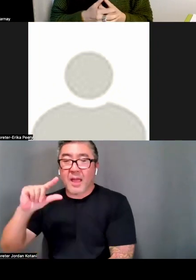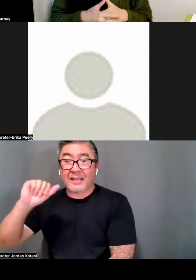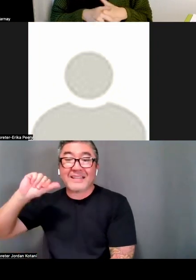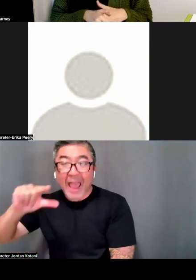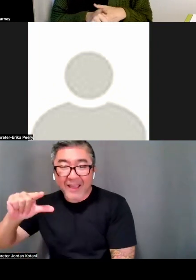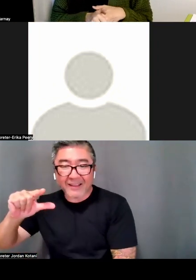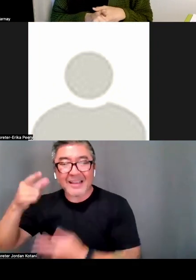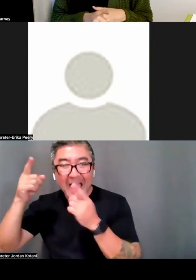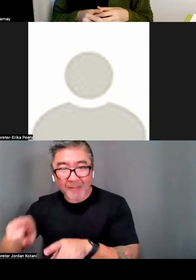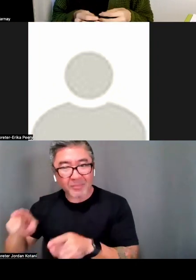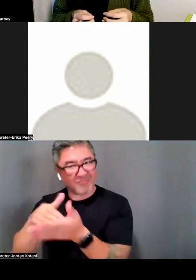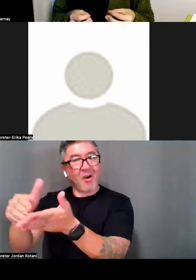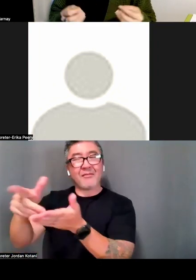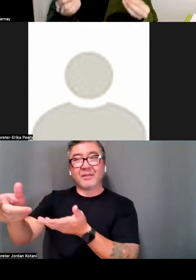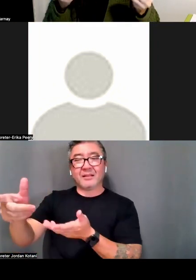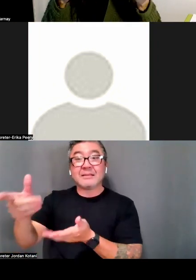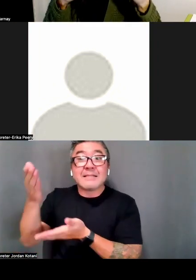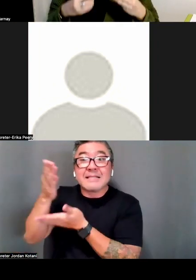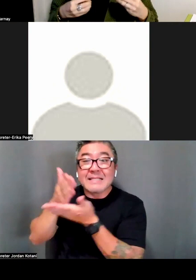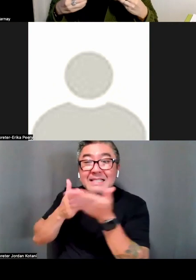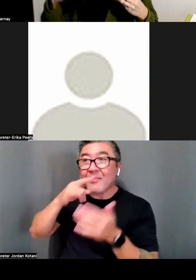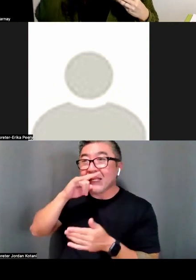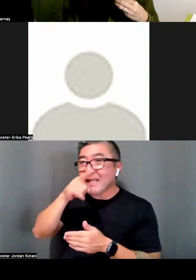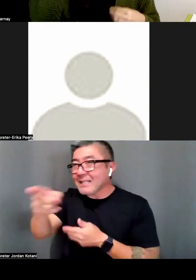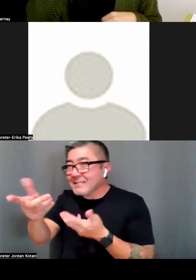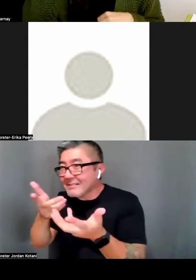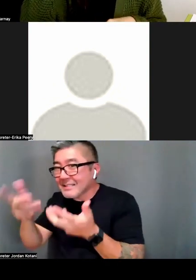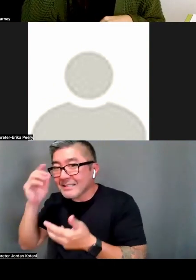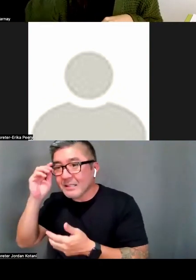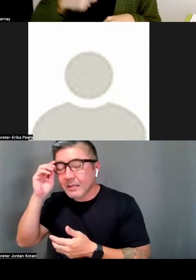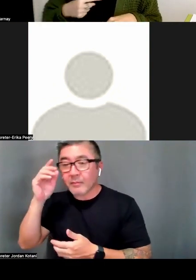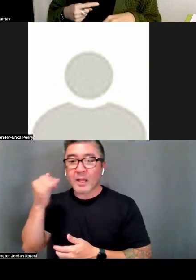kiddos that I worked with that gag at the thought of a food.